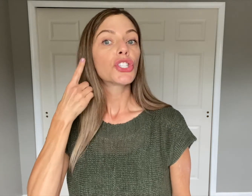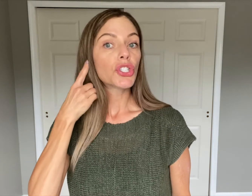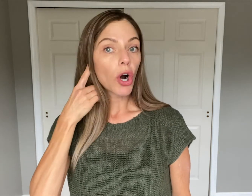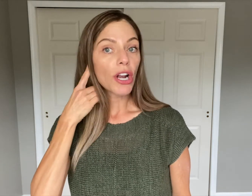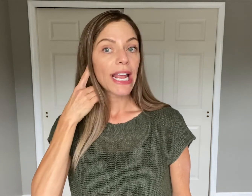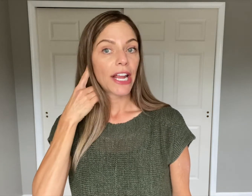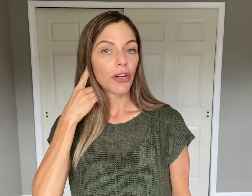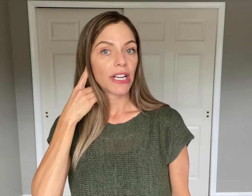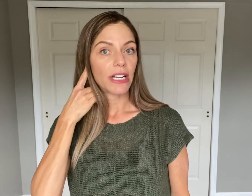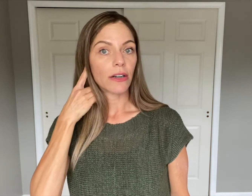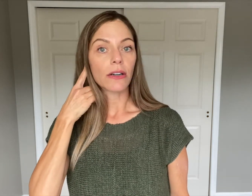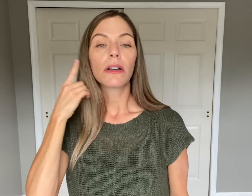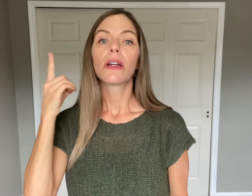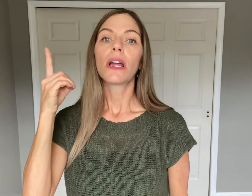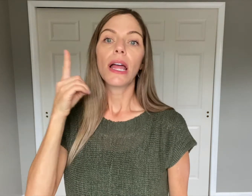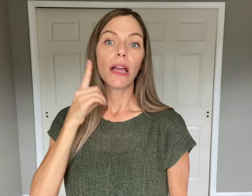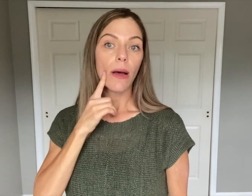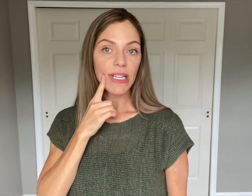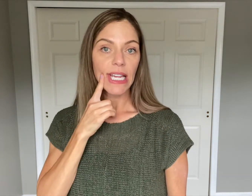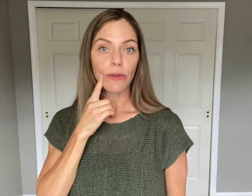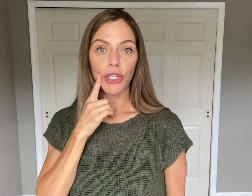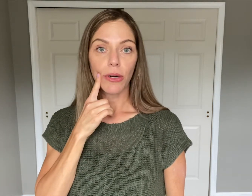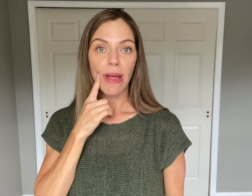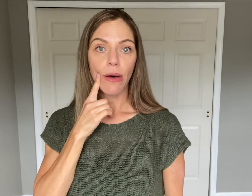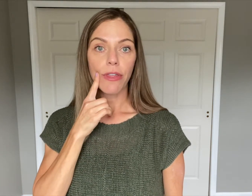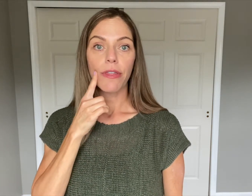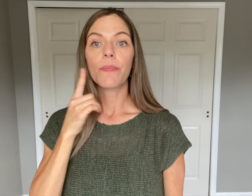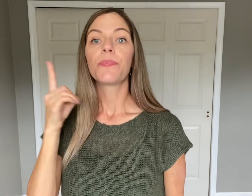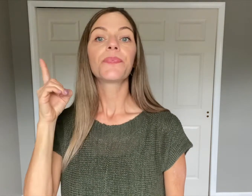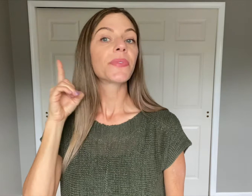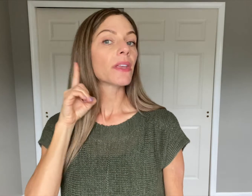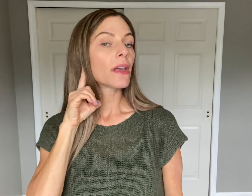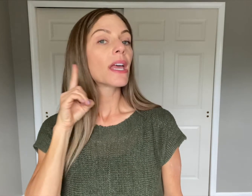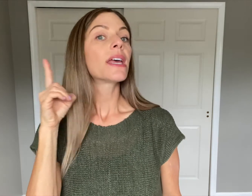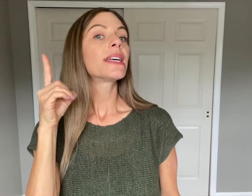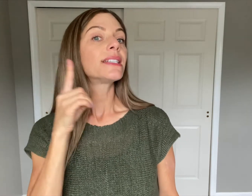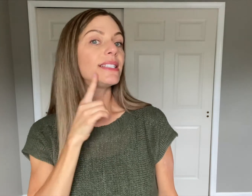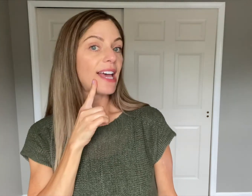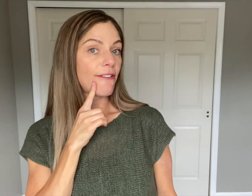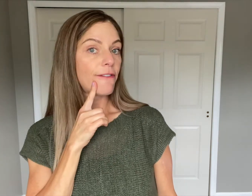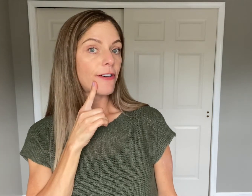starting at your ear and coming down to your mouth. "Deaf"